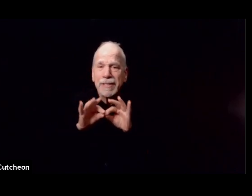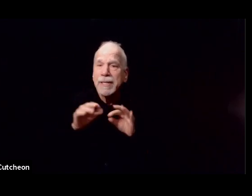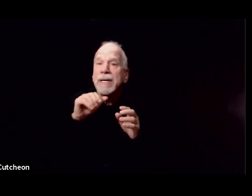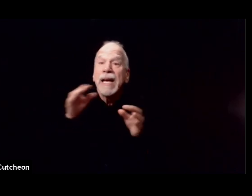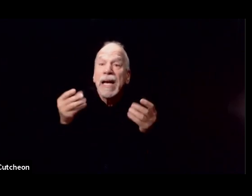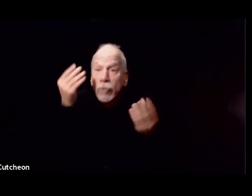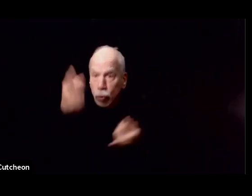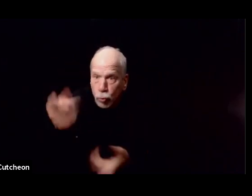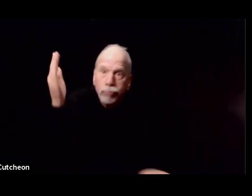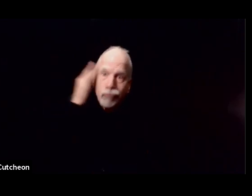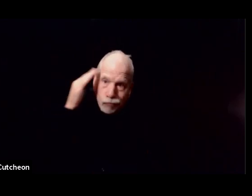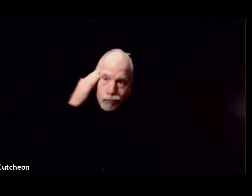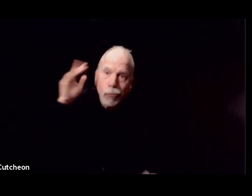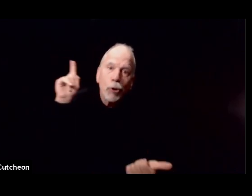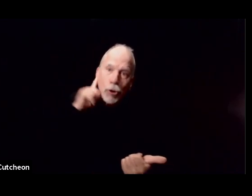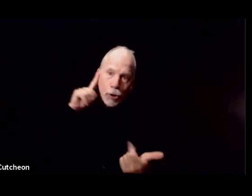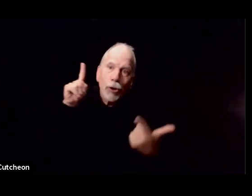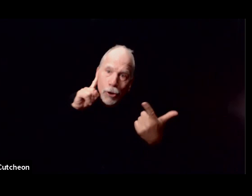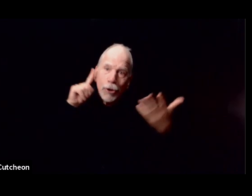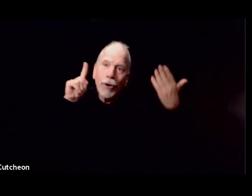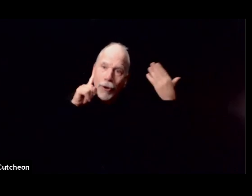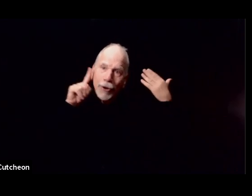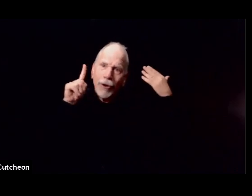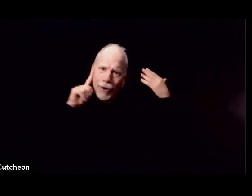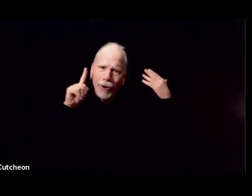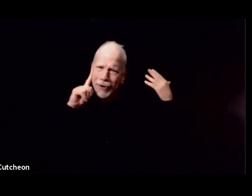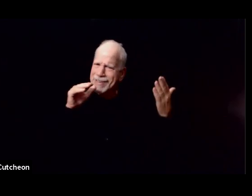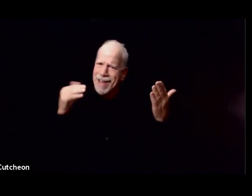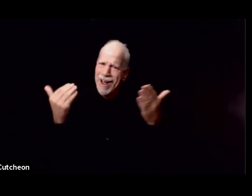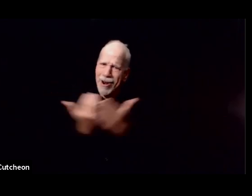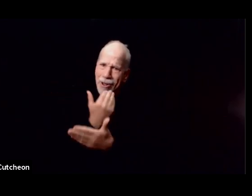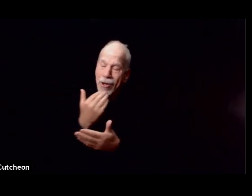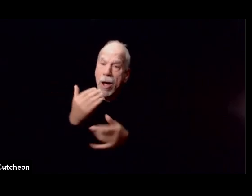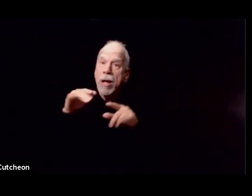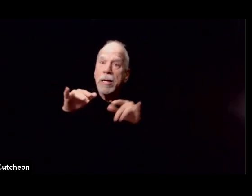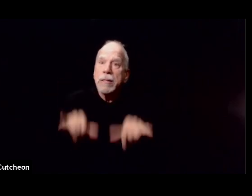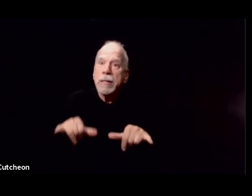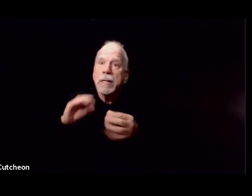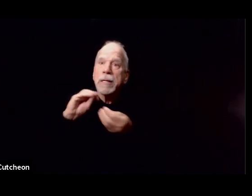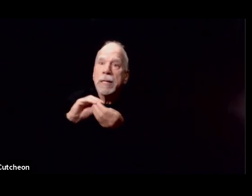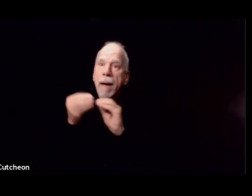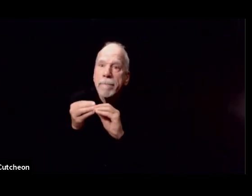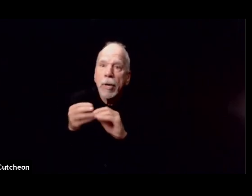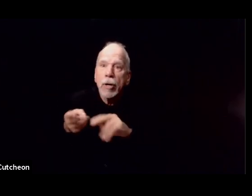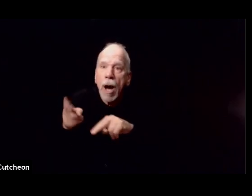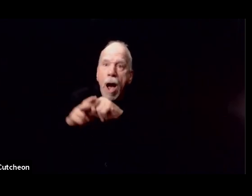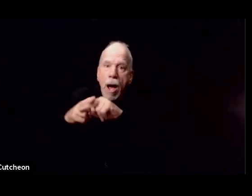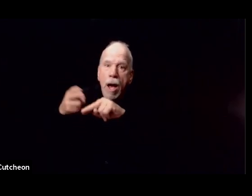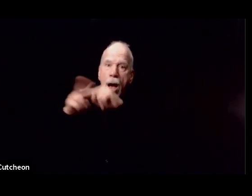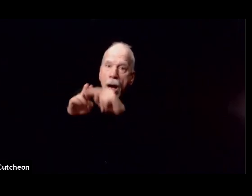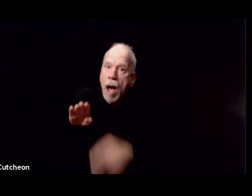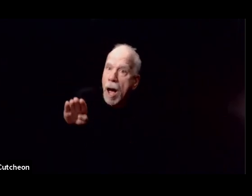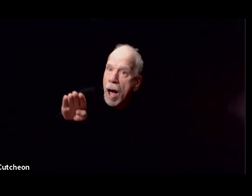in shootings and other trauma that is occurring. July 4th weekend is always a big weekend for